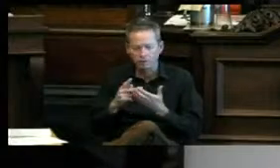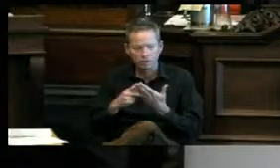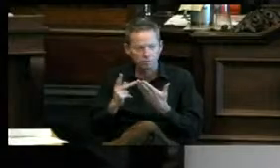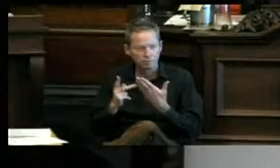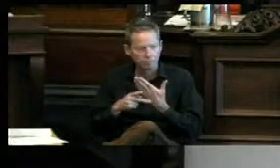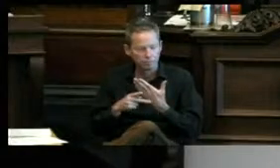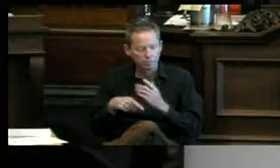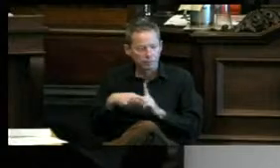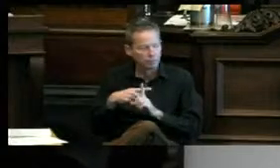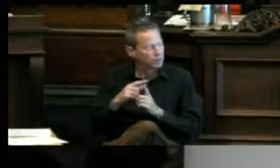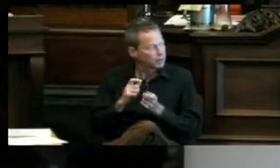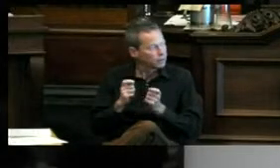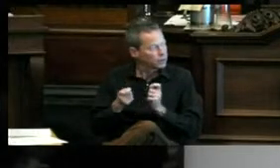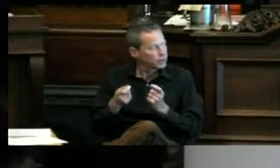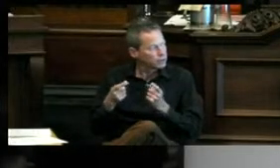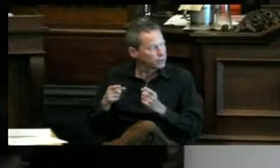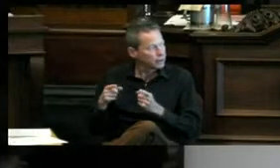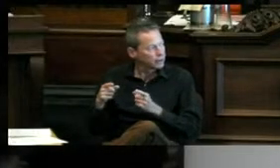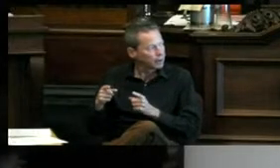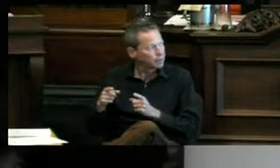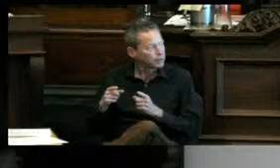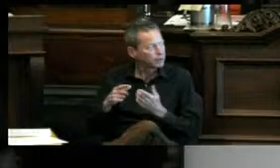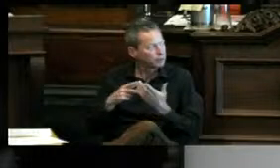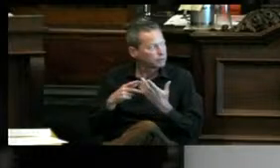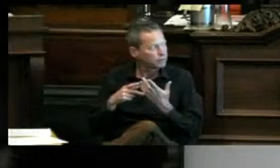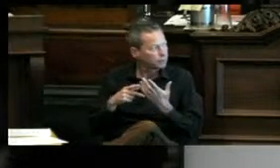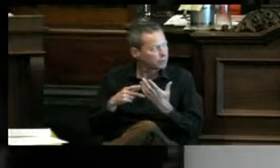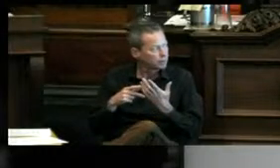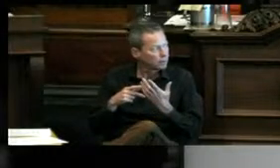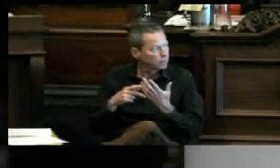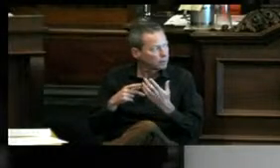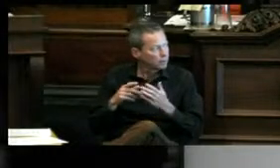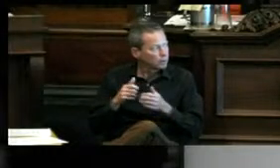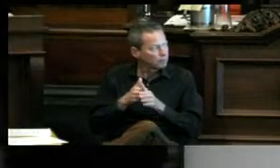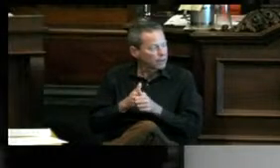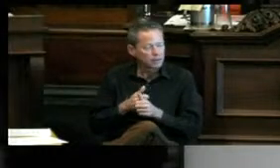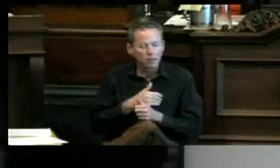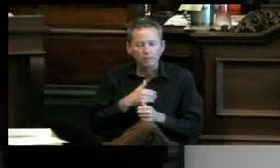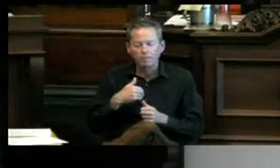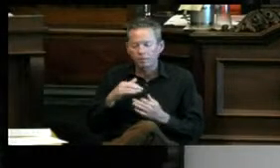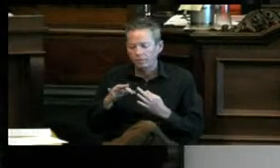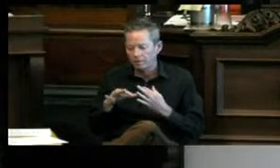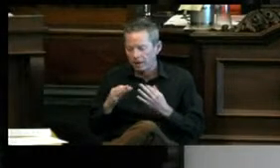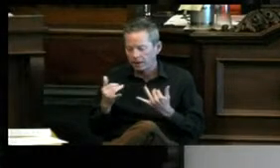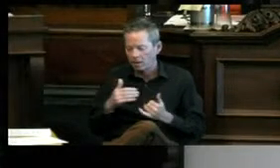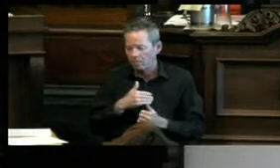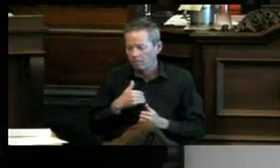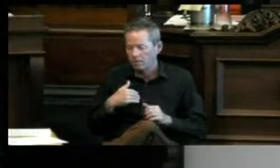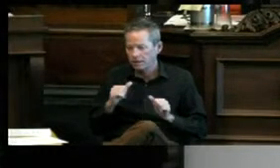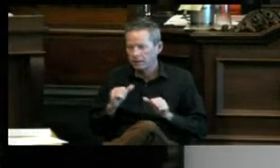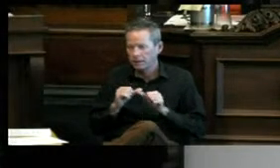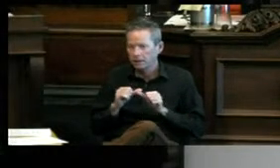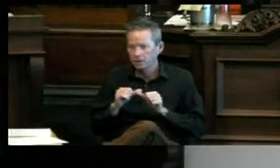enhancement is doing the well-being rewards program. A positive change is coming to the